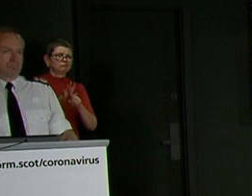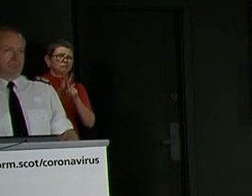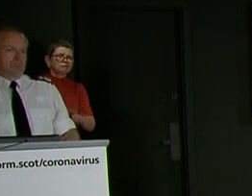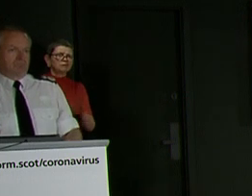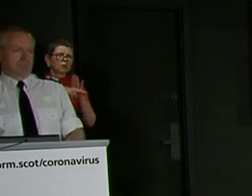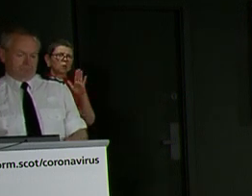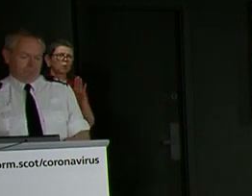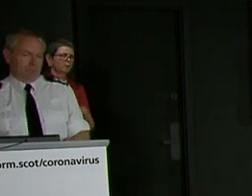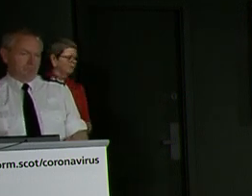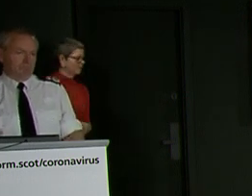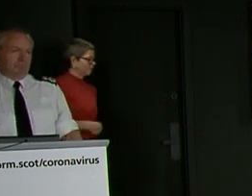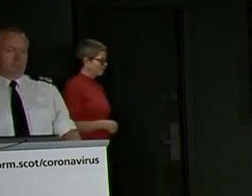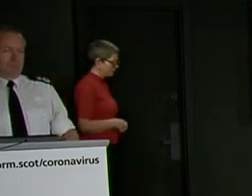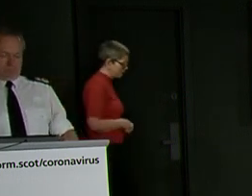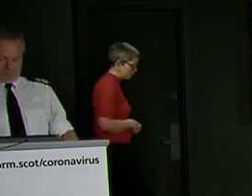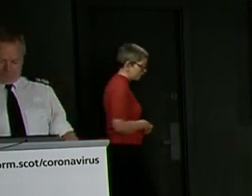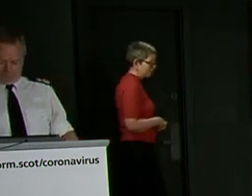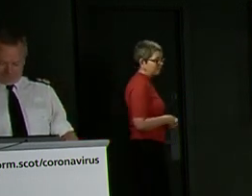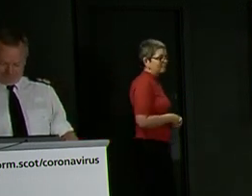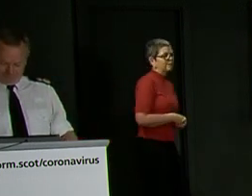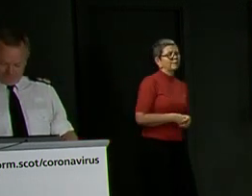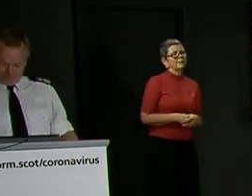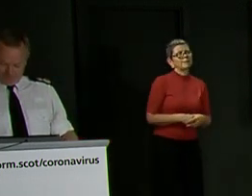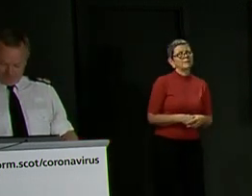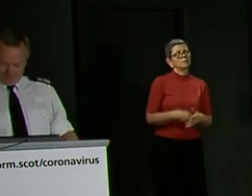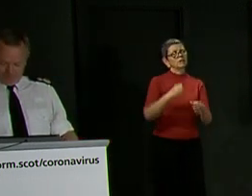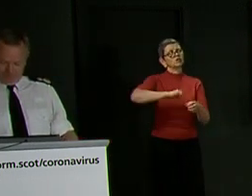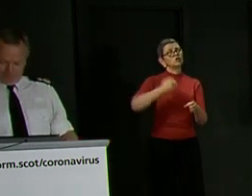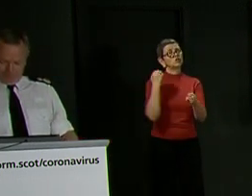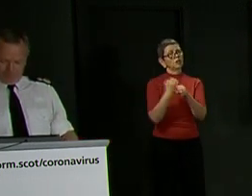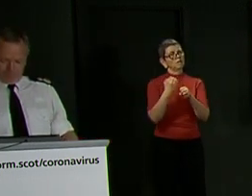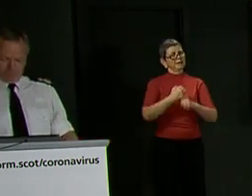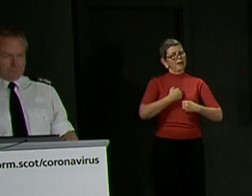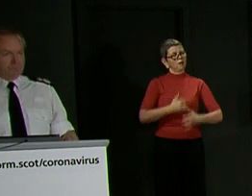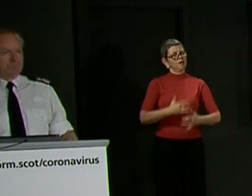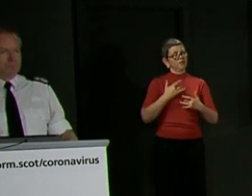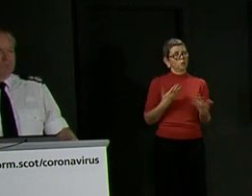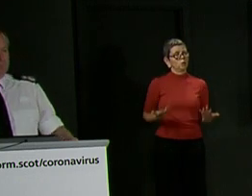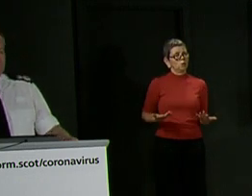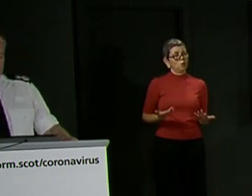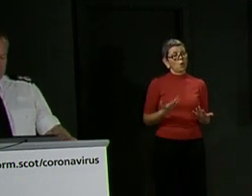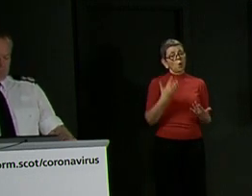To round off, to make the point from a government perspective, that as we consider easing restrictions